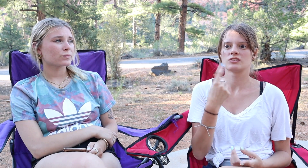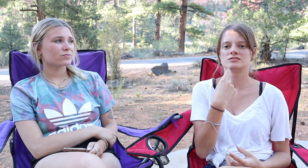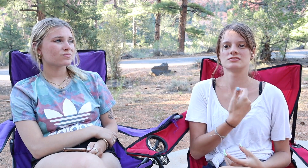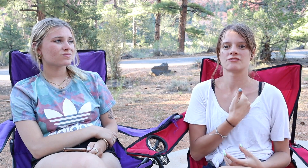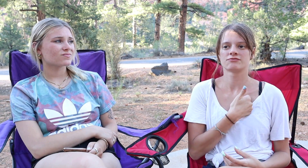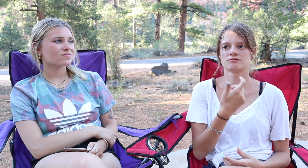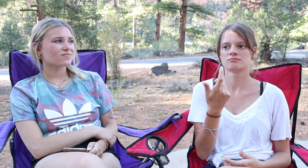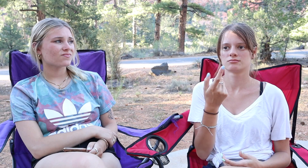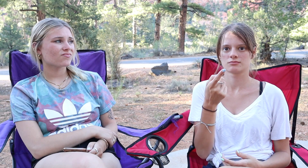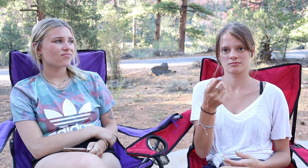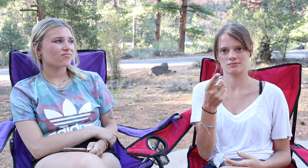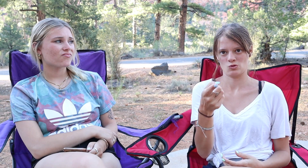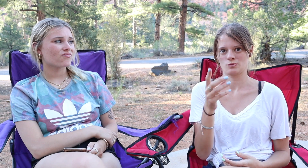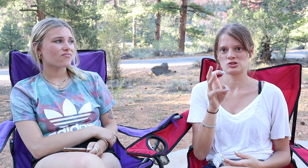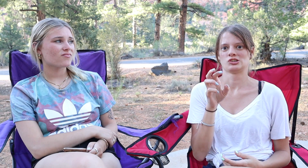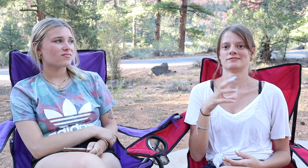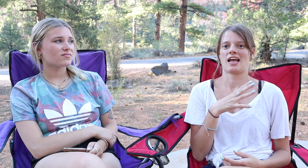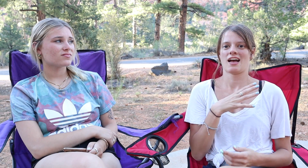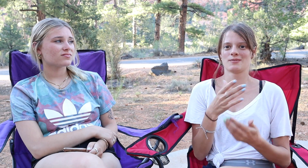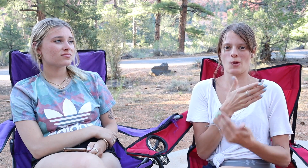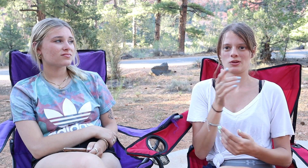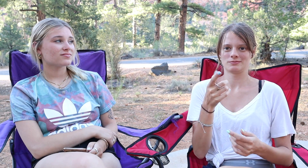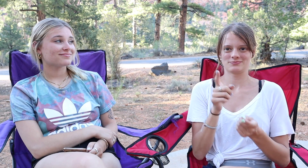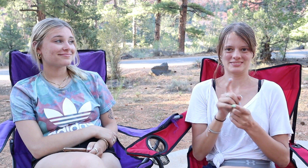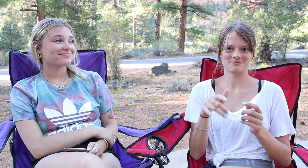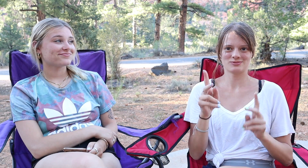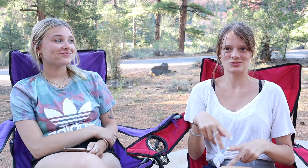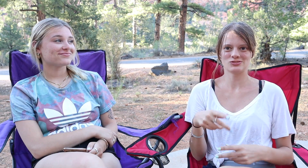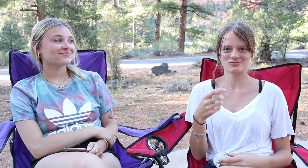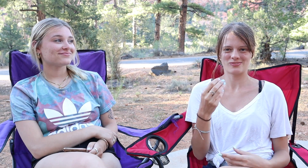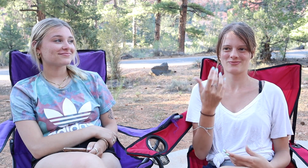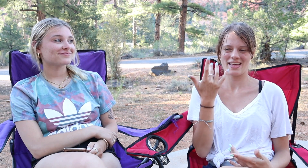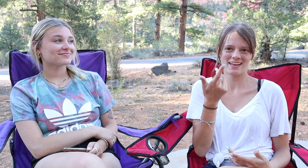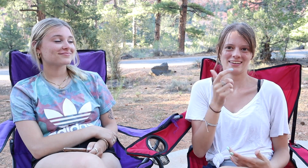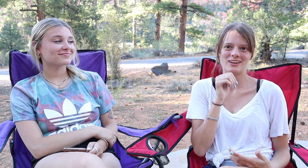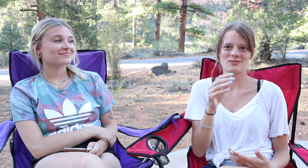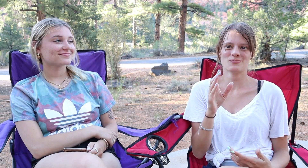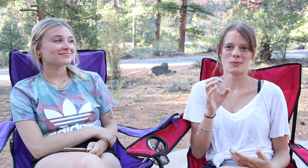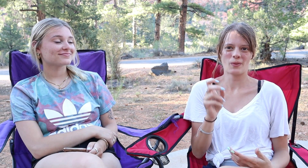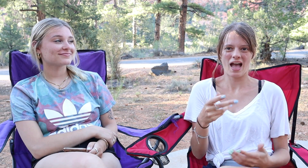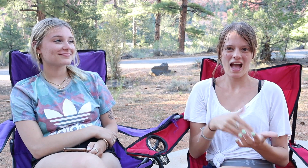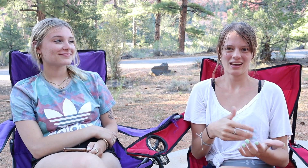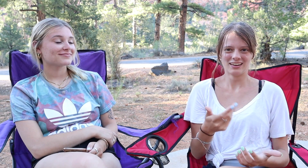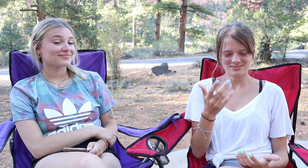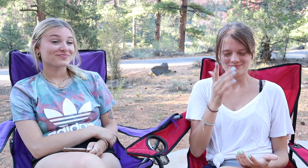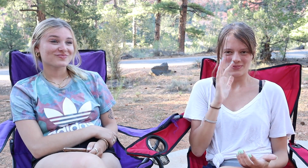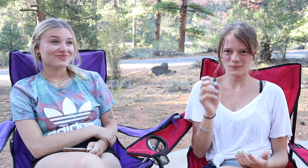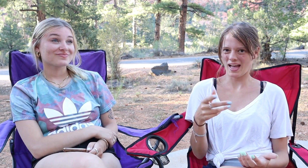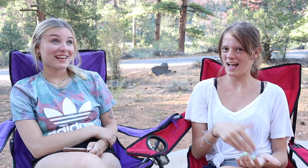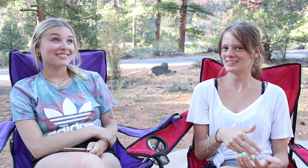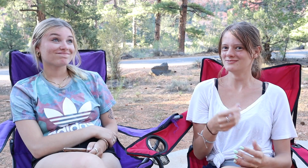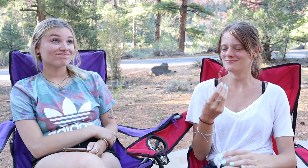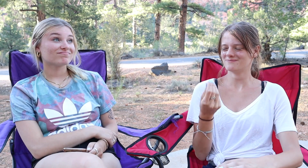and I always tell myself "you were fine before you meet this person so why not be okay again" you will be okay again